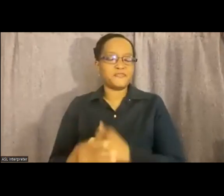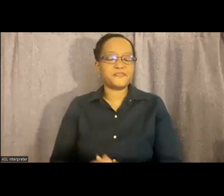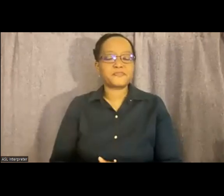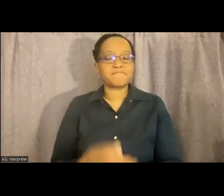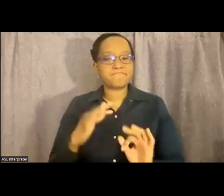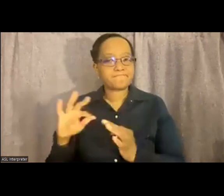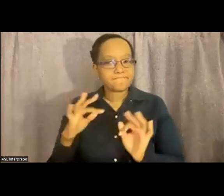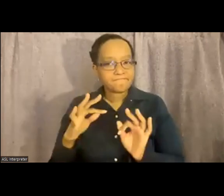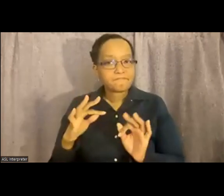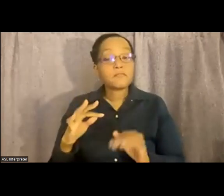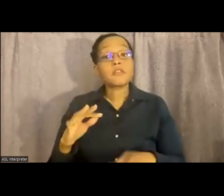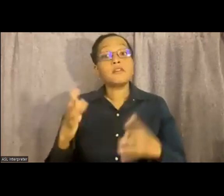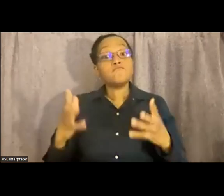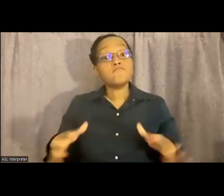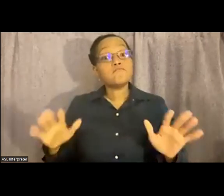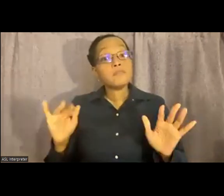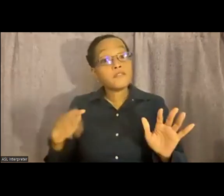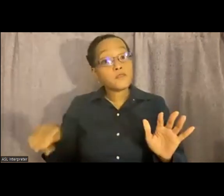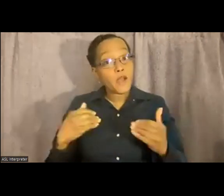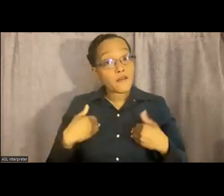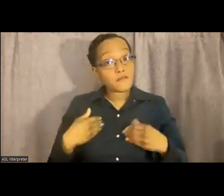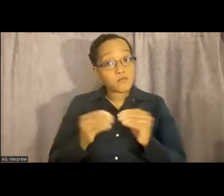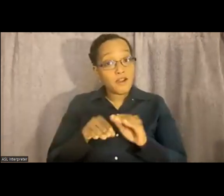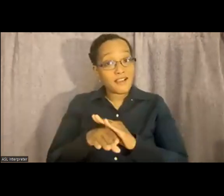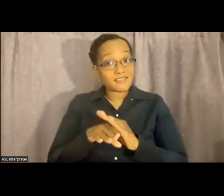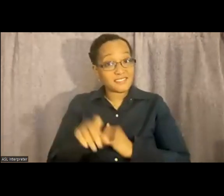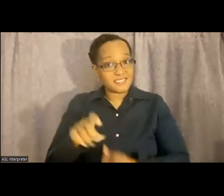If you have other access needs , please put a note in the chat.